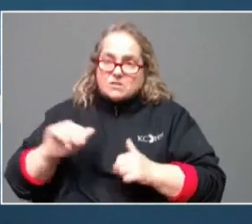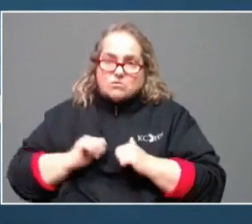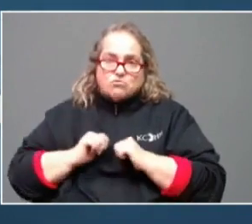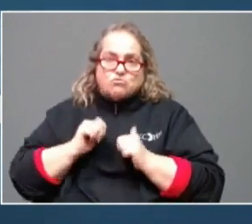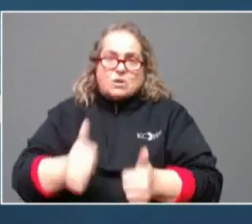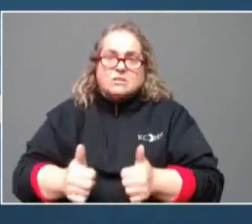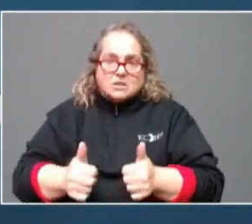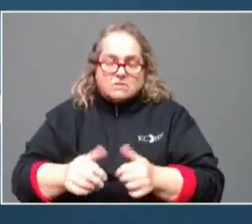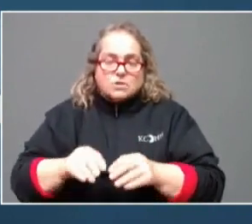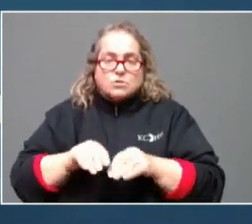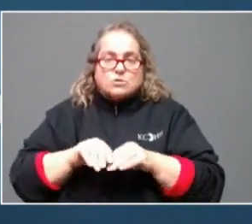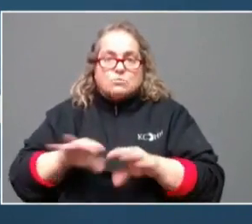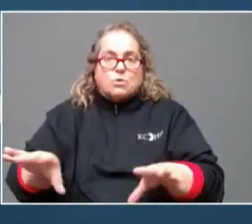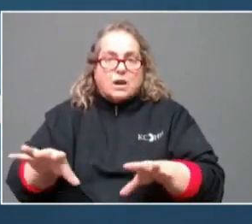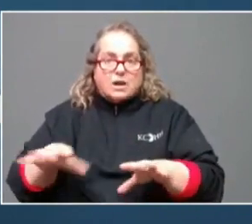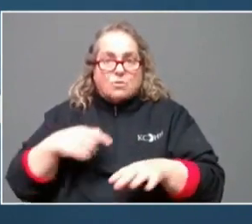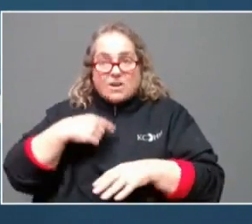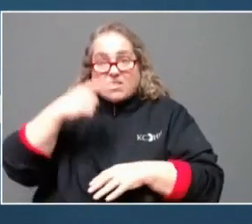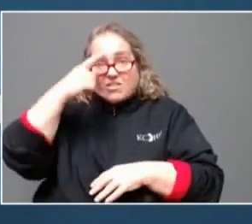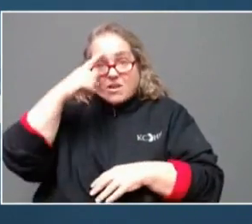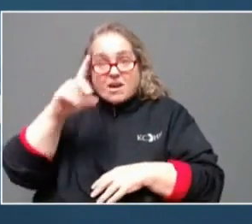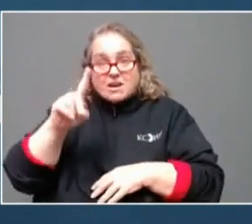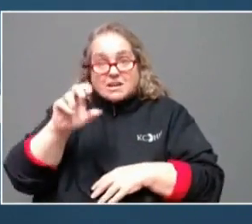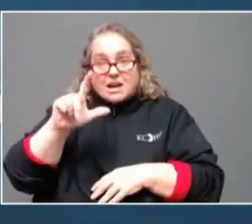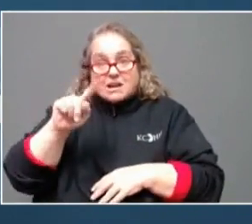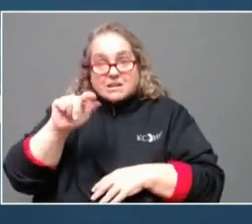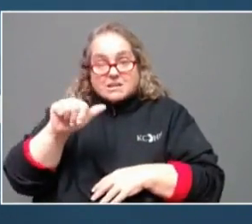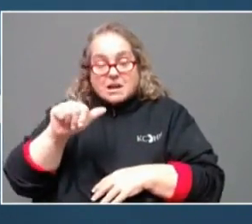We thought delta was one of the most aggressively spreading viruses that